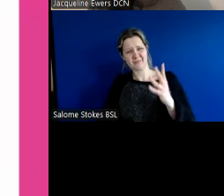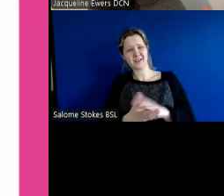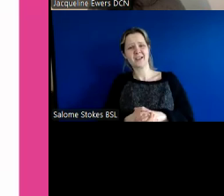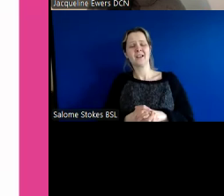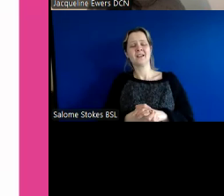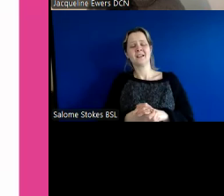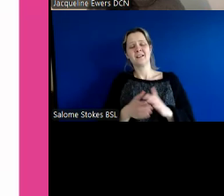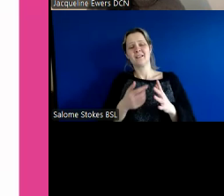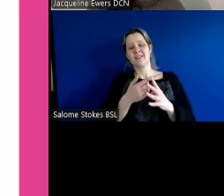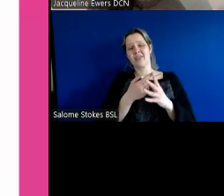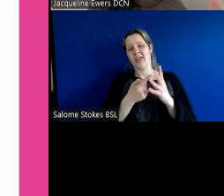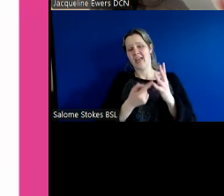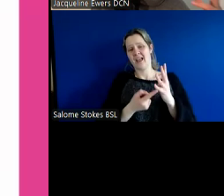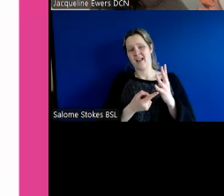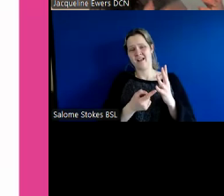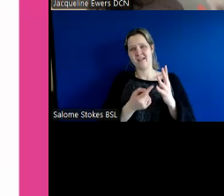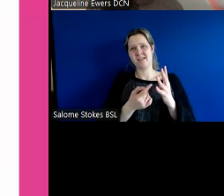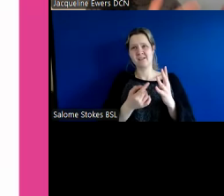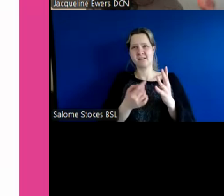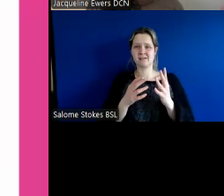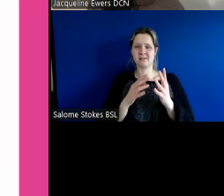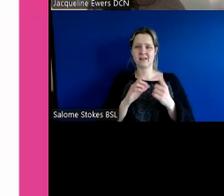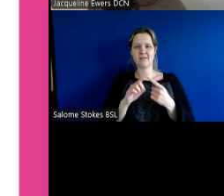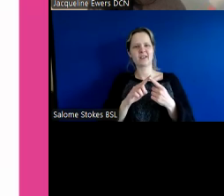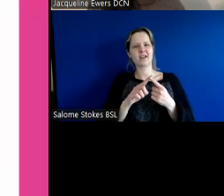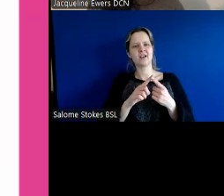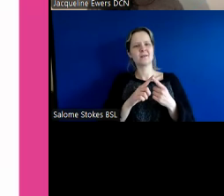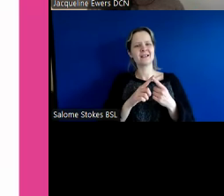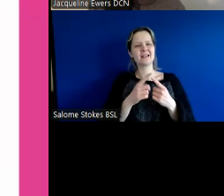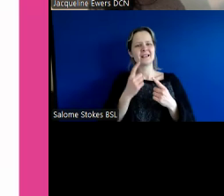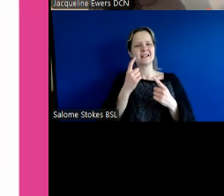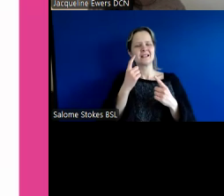Some of them have either a demo that you can just try out and see